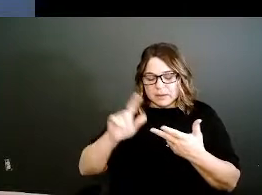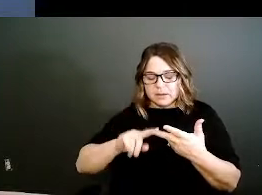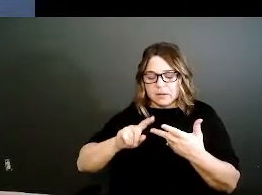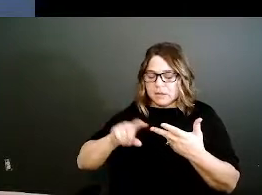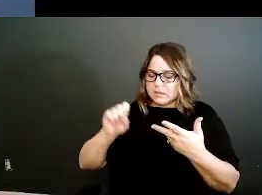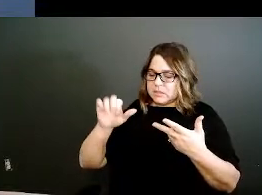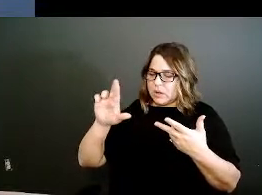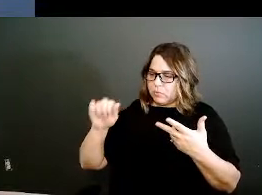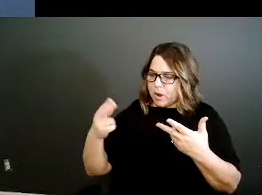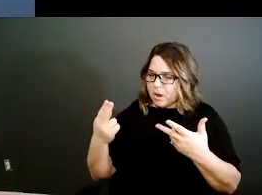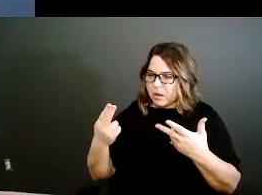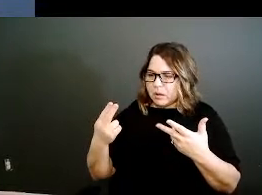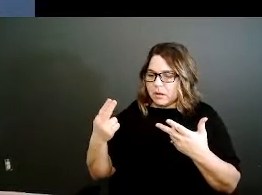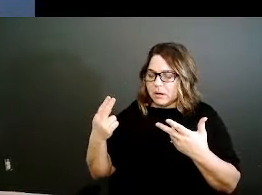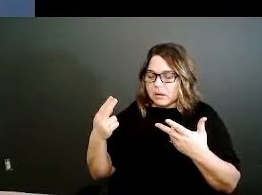STARTING WITH 56,